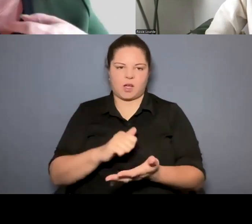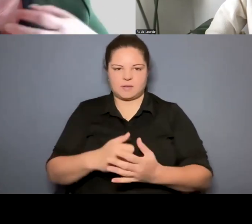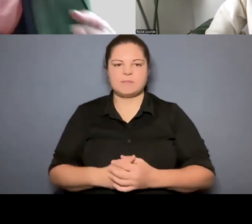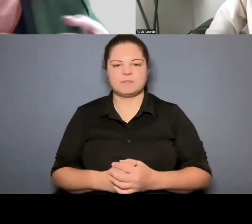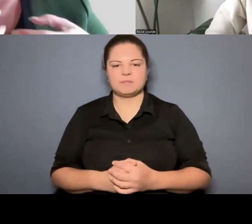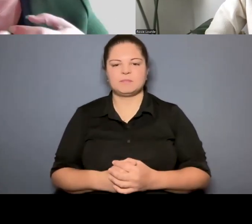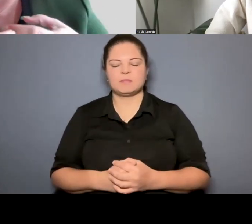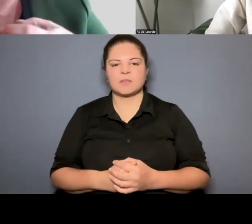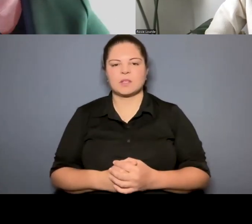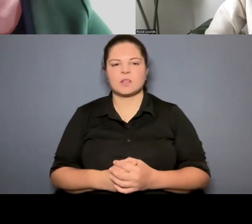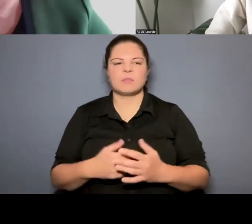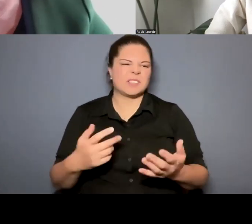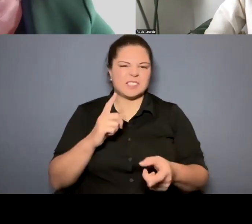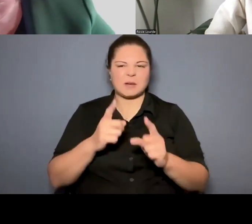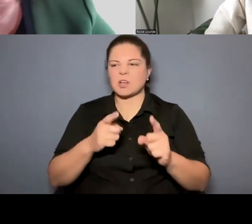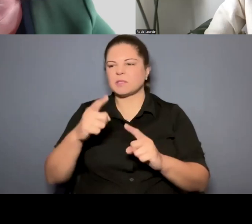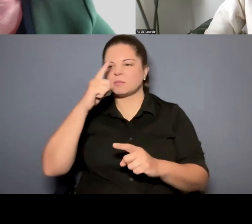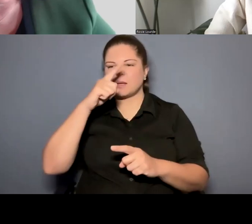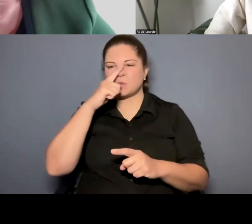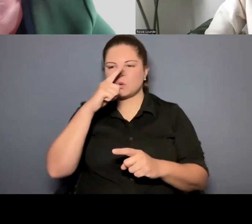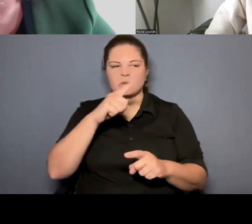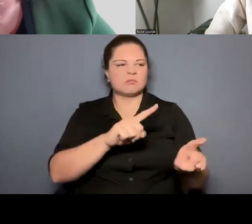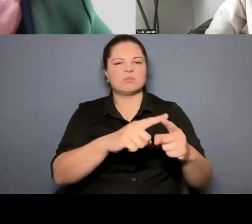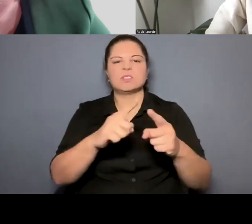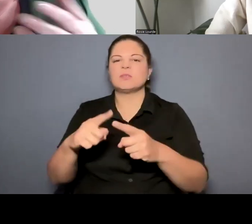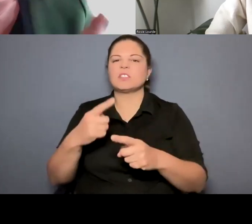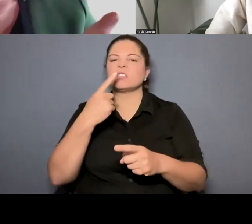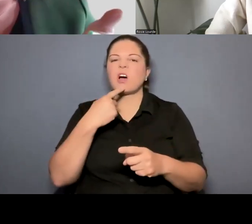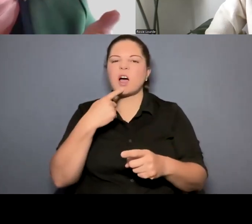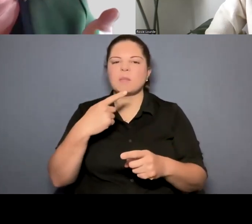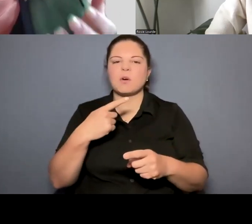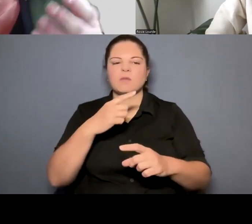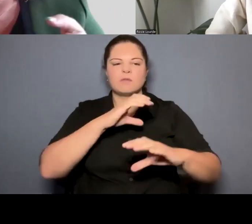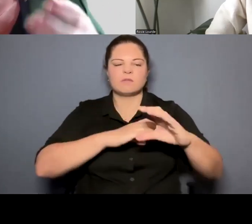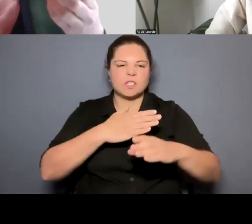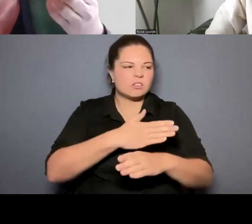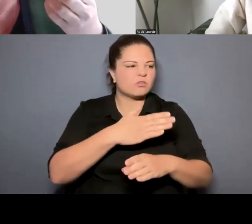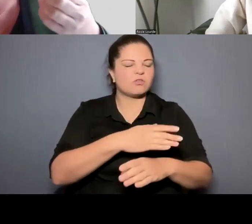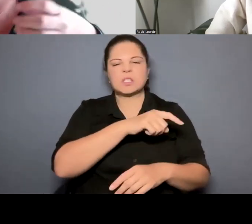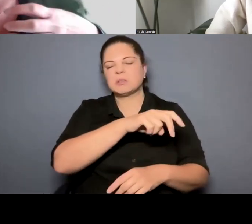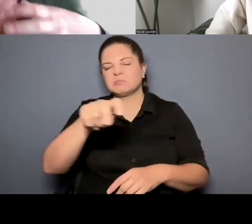people move between industries, and then I would also say, a bit like the screen resources, if you